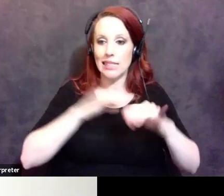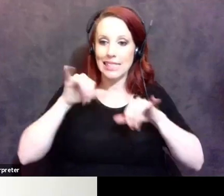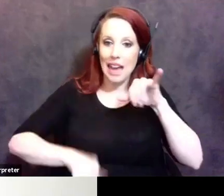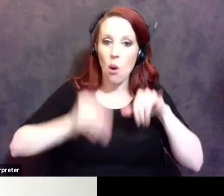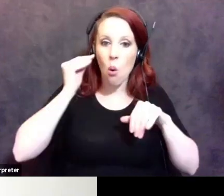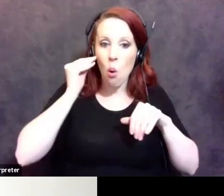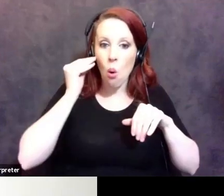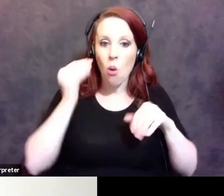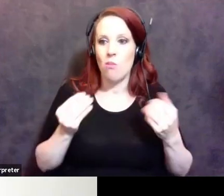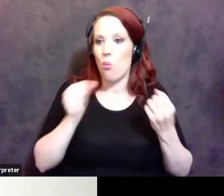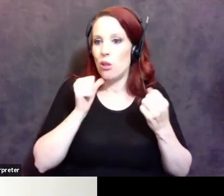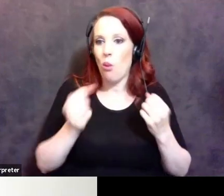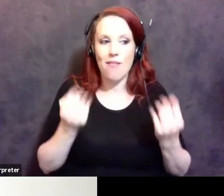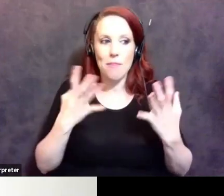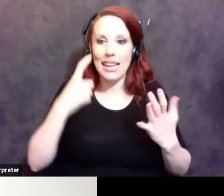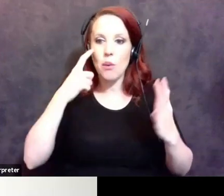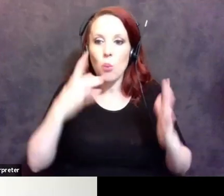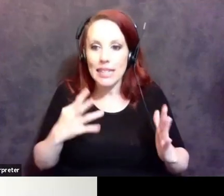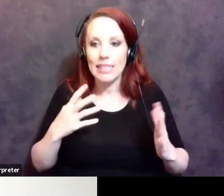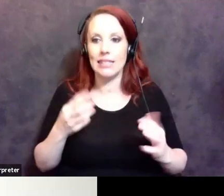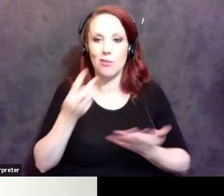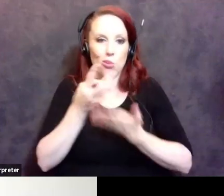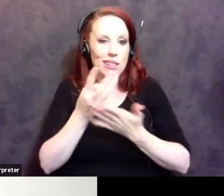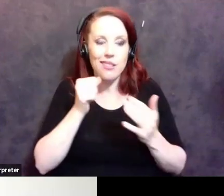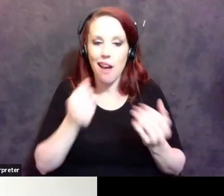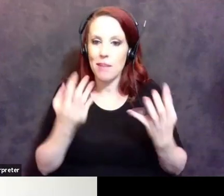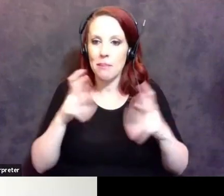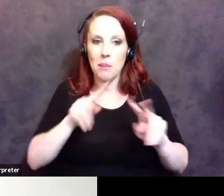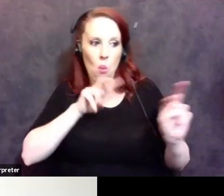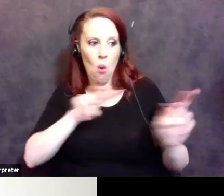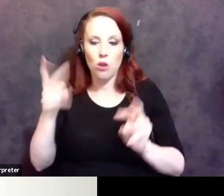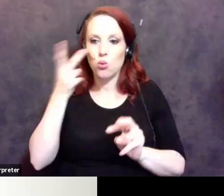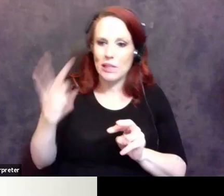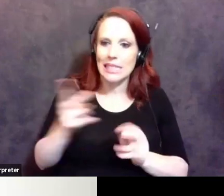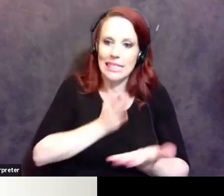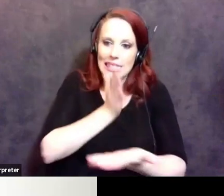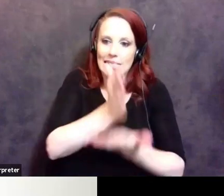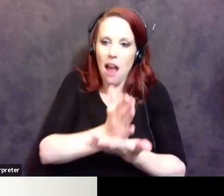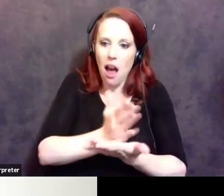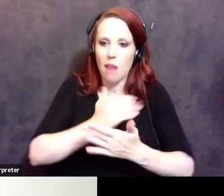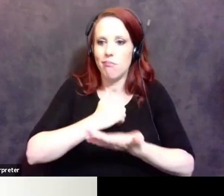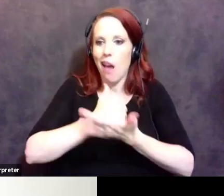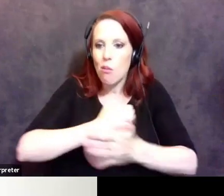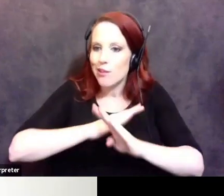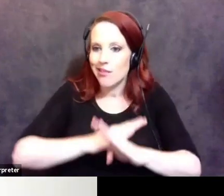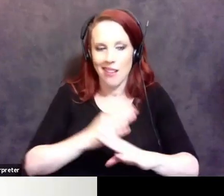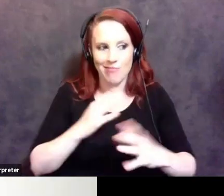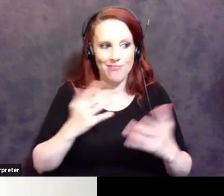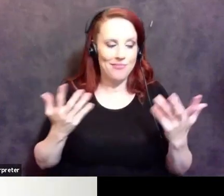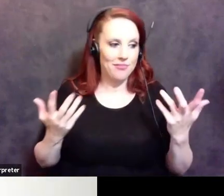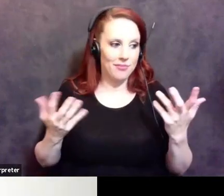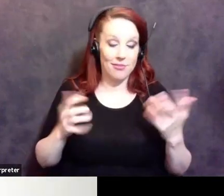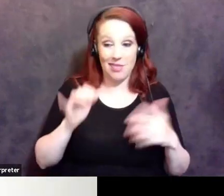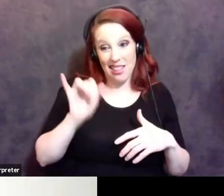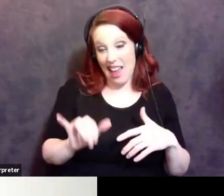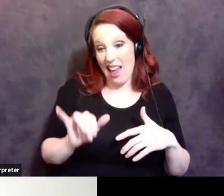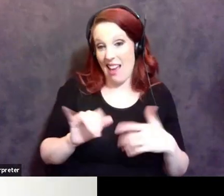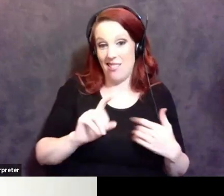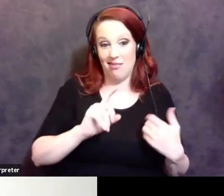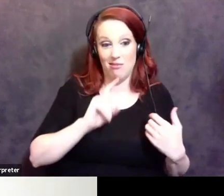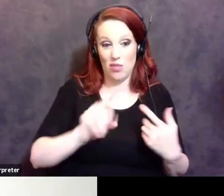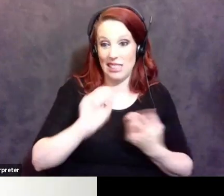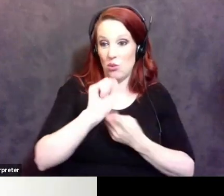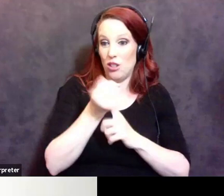or spectators to call things out. Those are realities. There was a period of time, again,